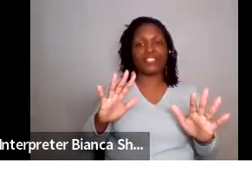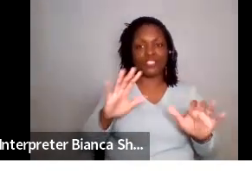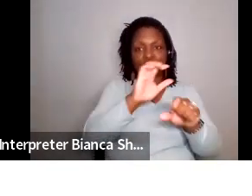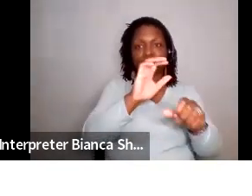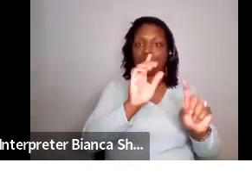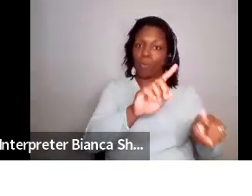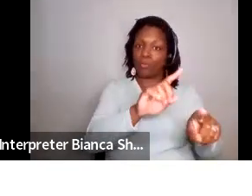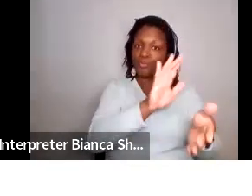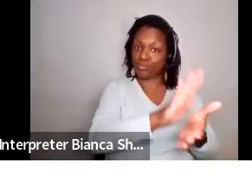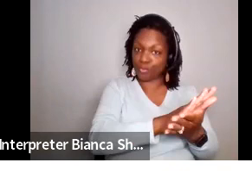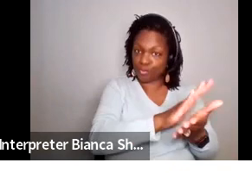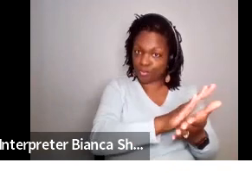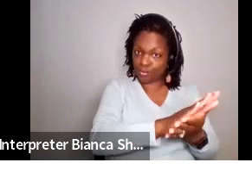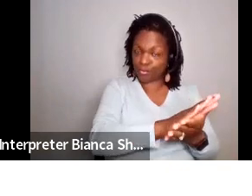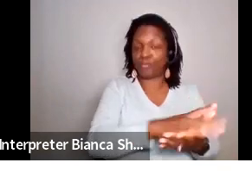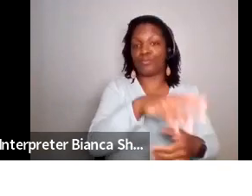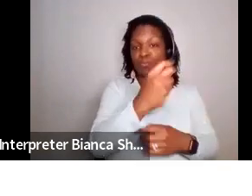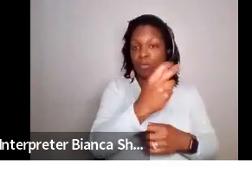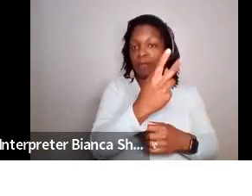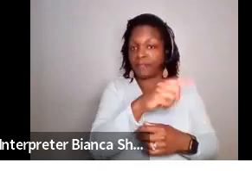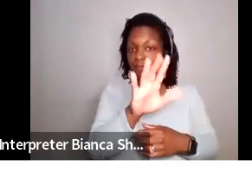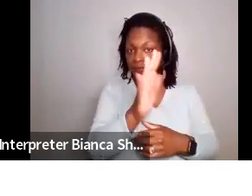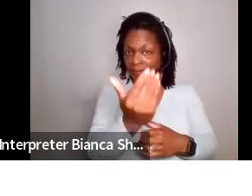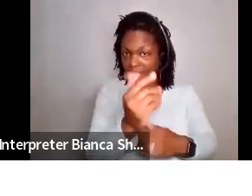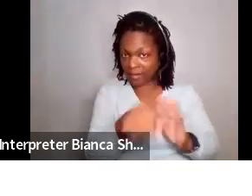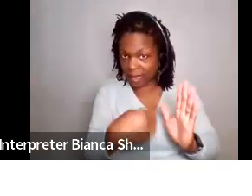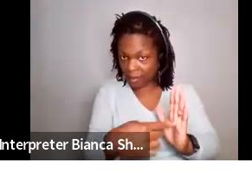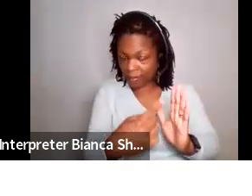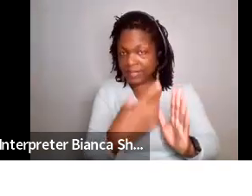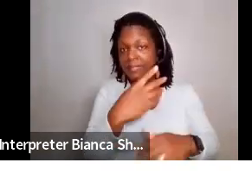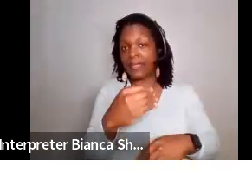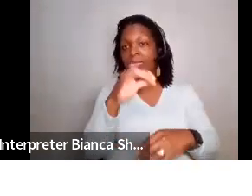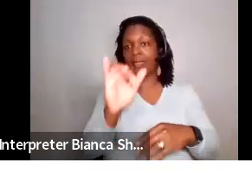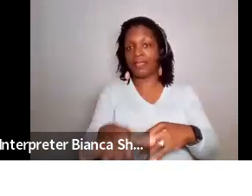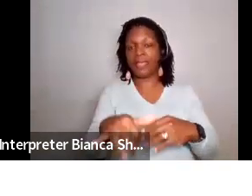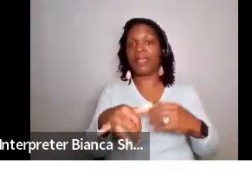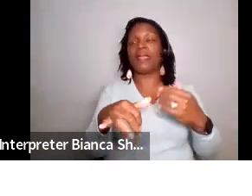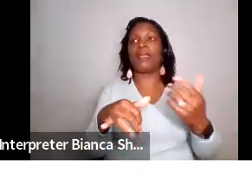that social security looked at to 0, which meant that in Sso security owed him.